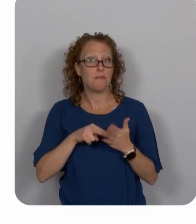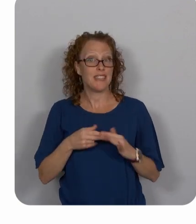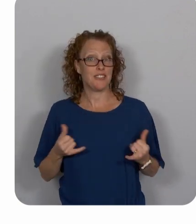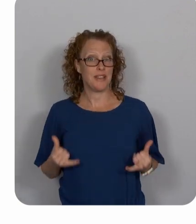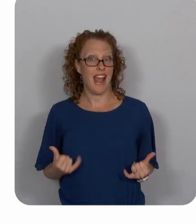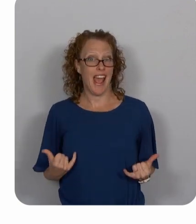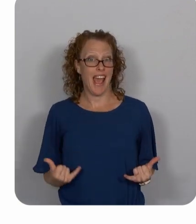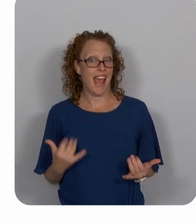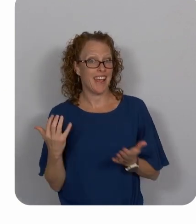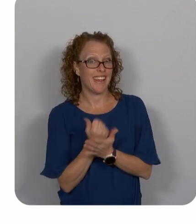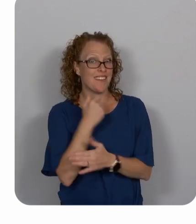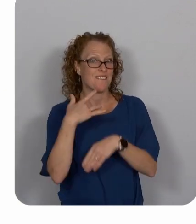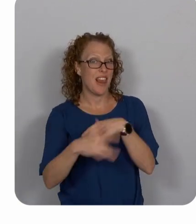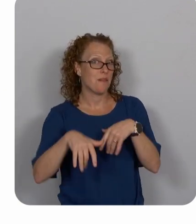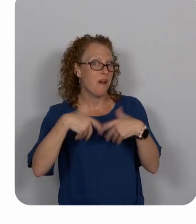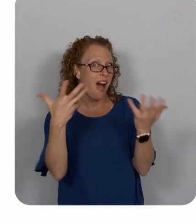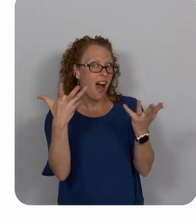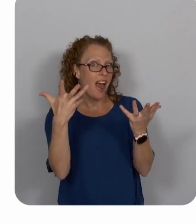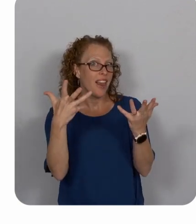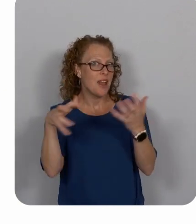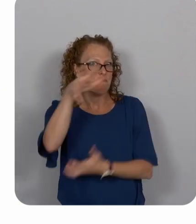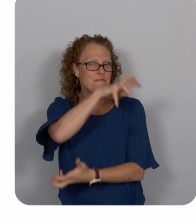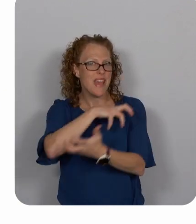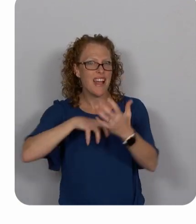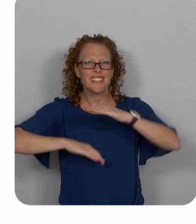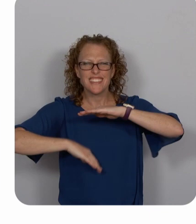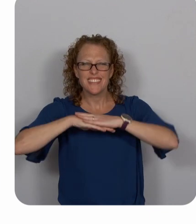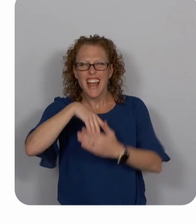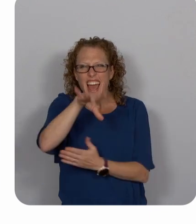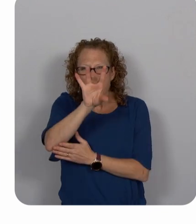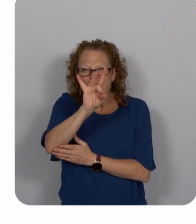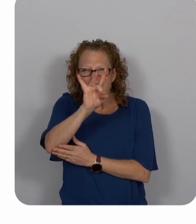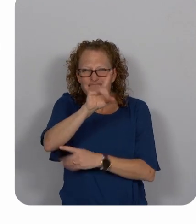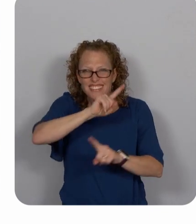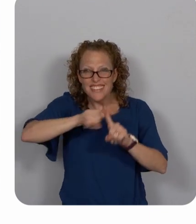up to eight animation clips before applying them to a 3D object.